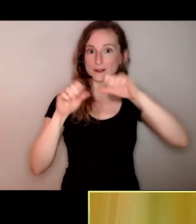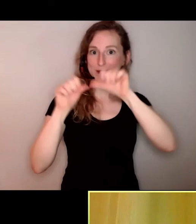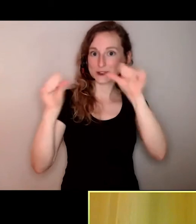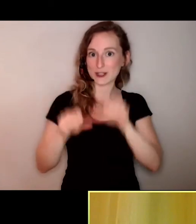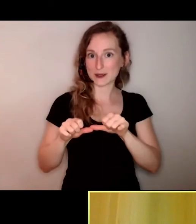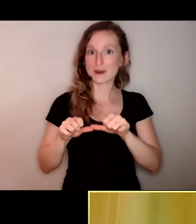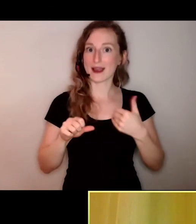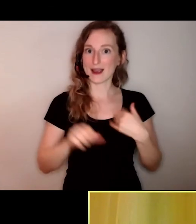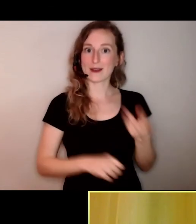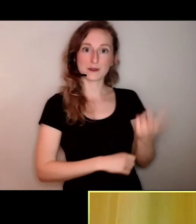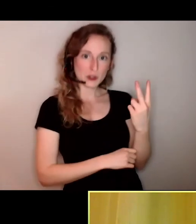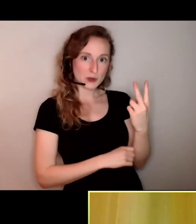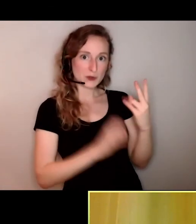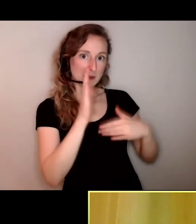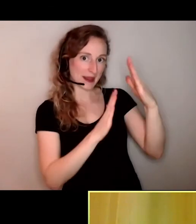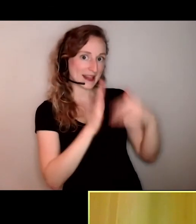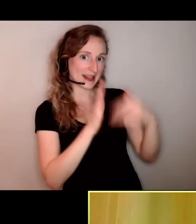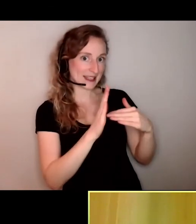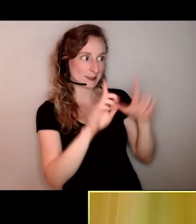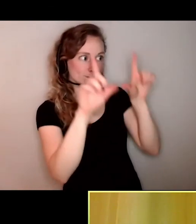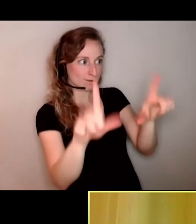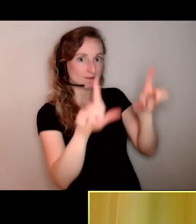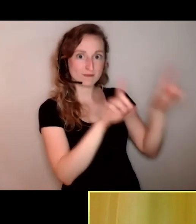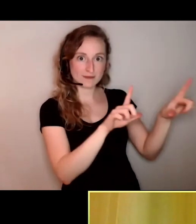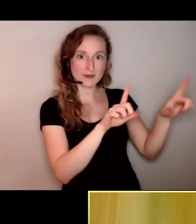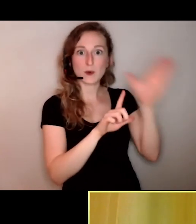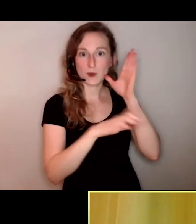by Clyfford Still for us to look at.